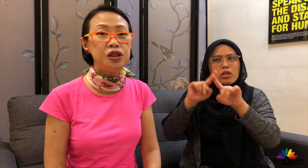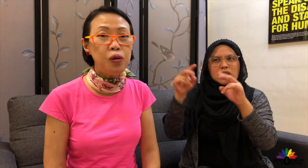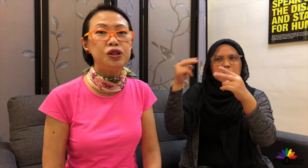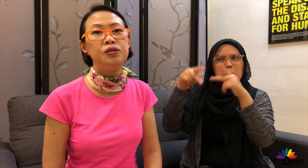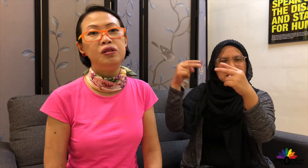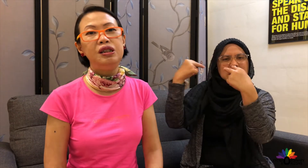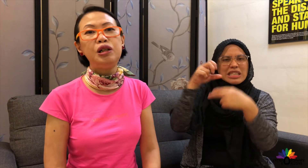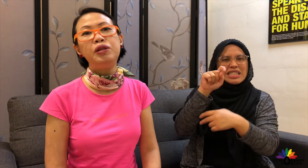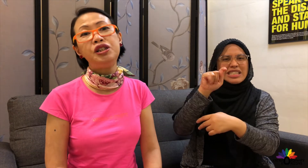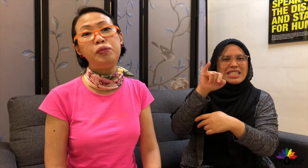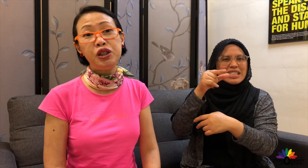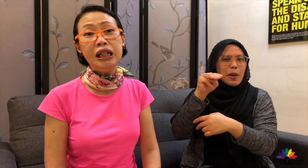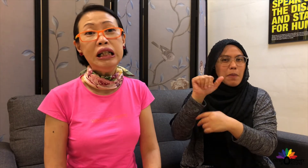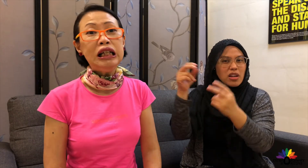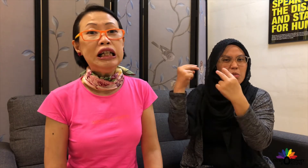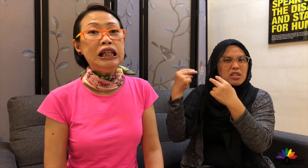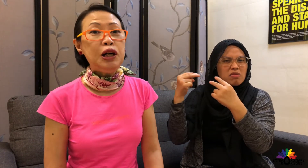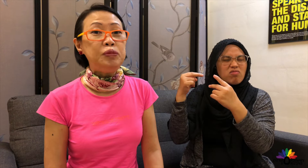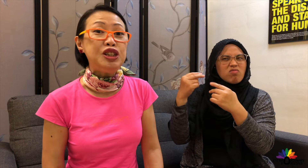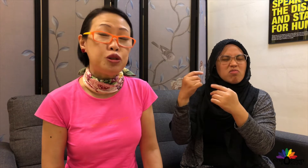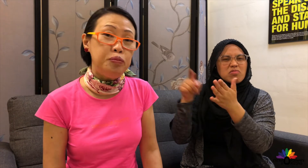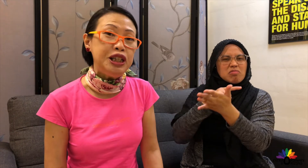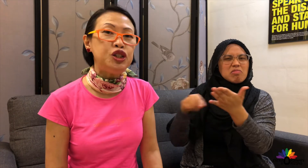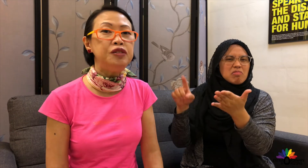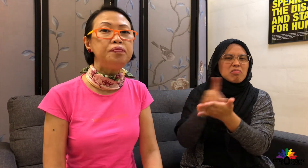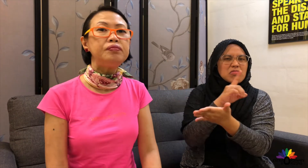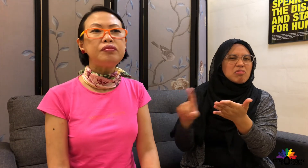social stigmas especially. Discrimination,